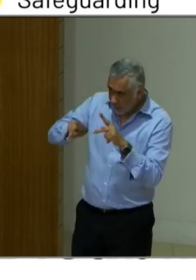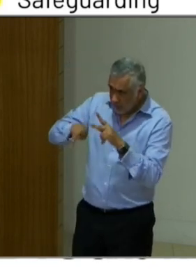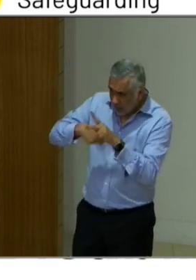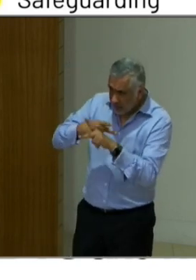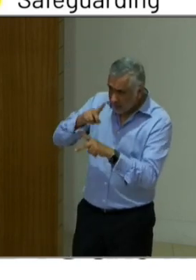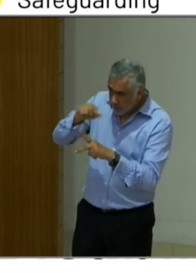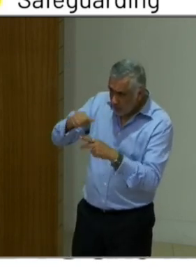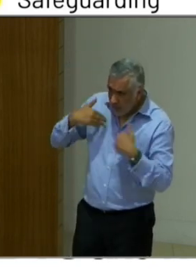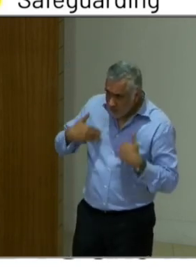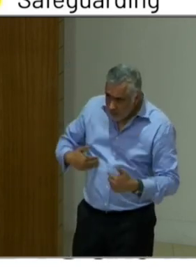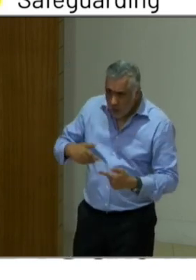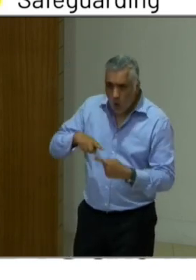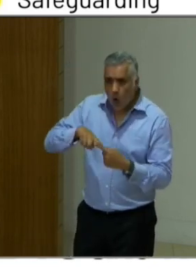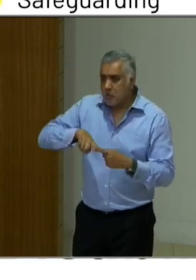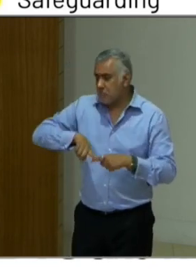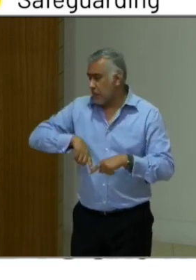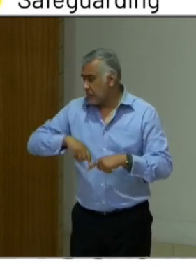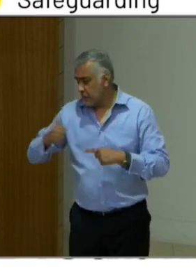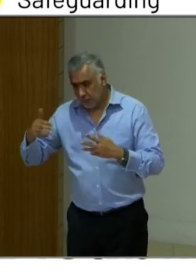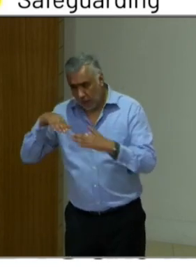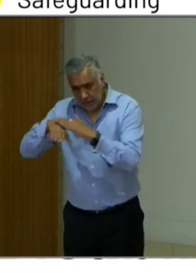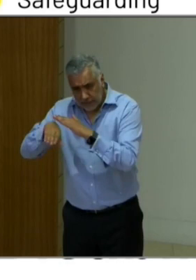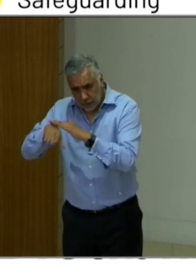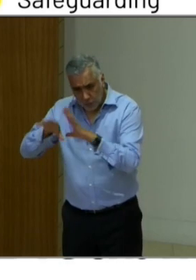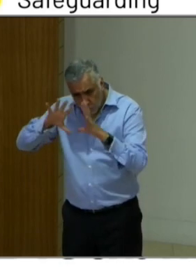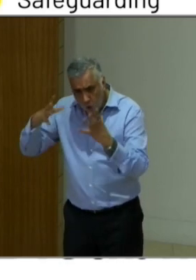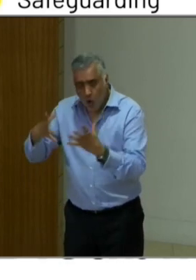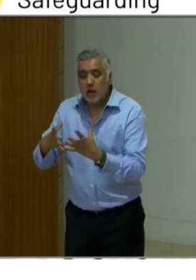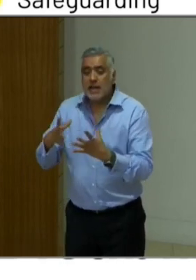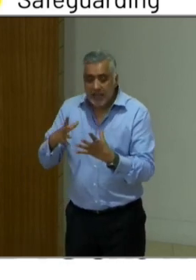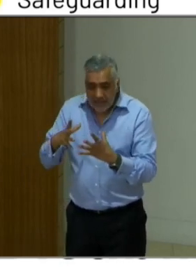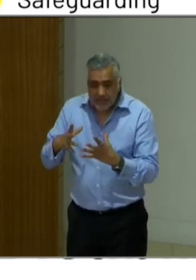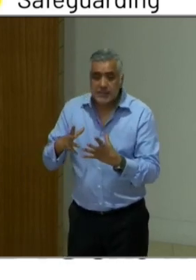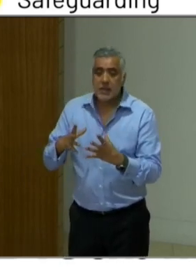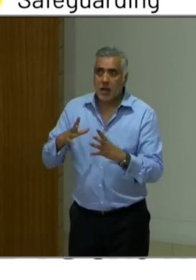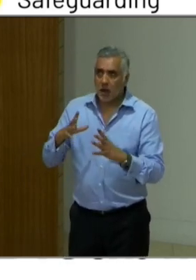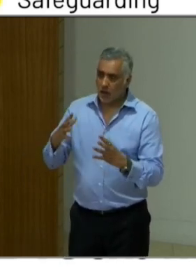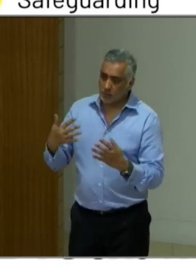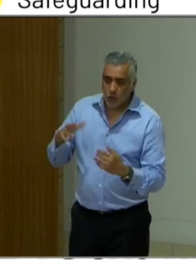physical and intellectual, is an unfortunate utopia, we have here the